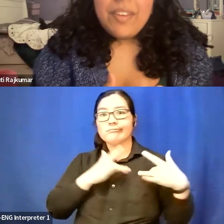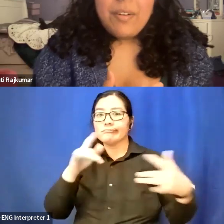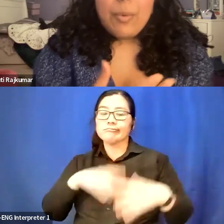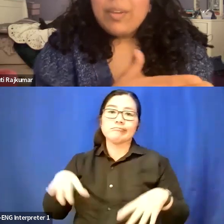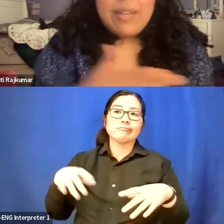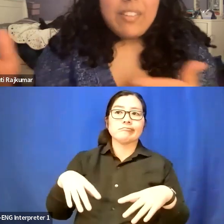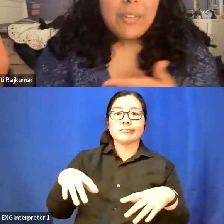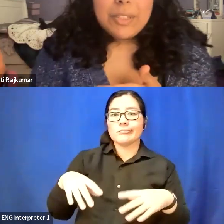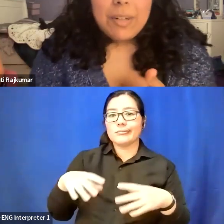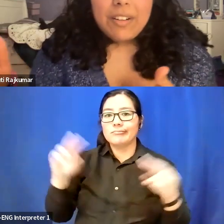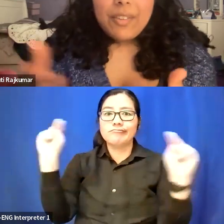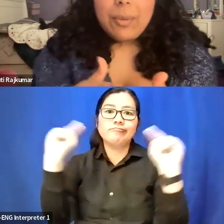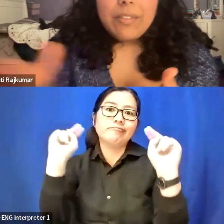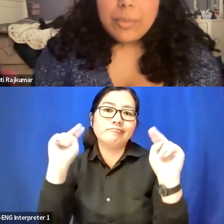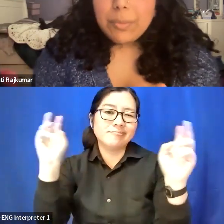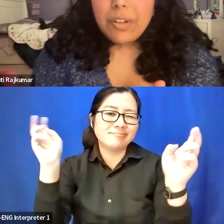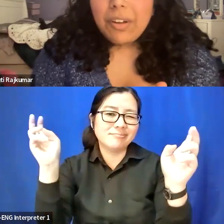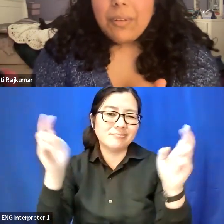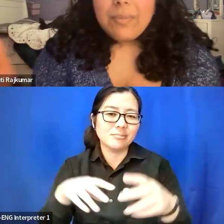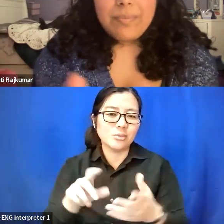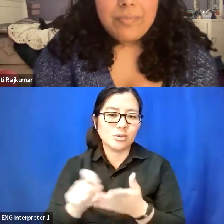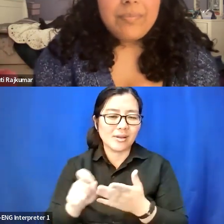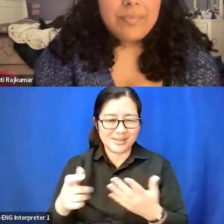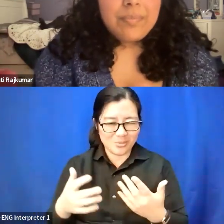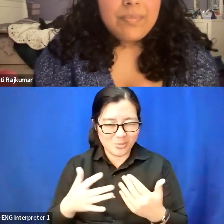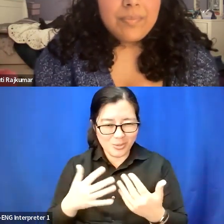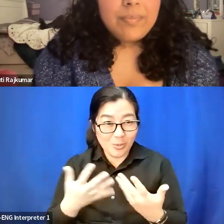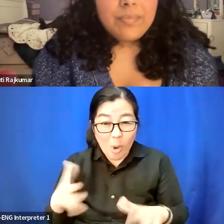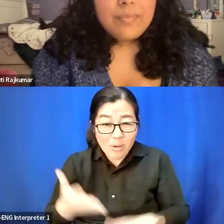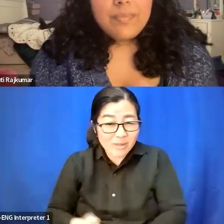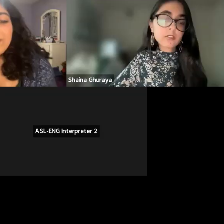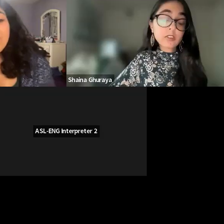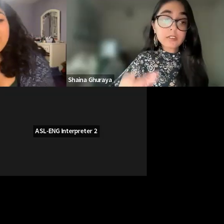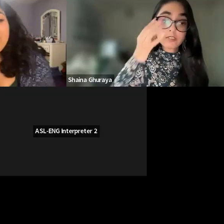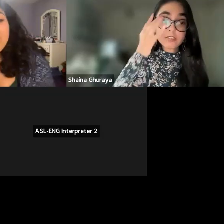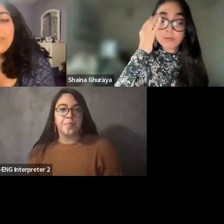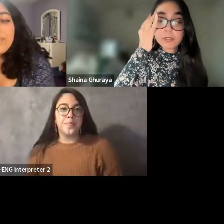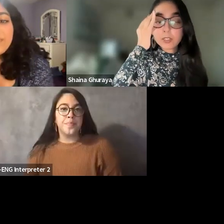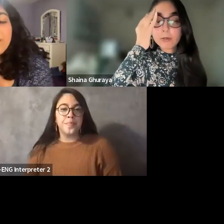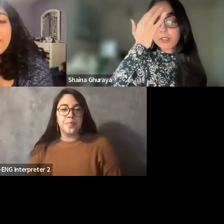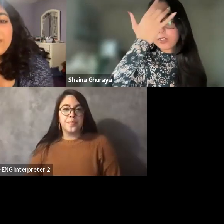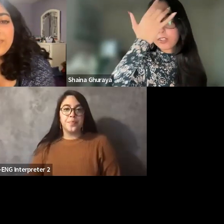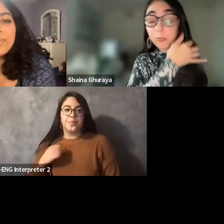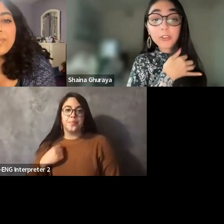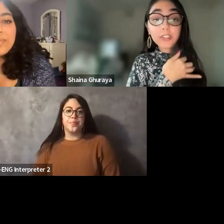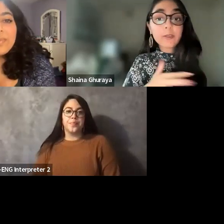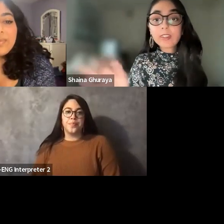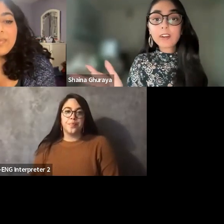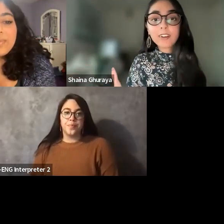when we've made so much progress and we have so much more to go. Yeah, your take on this is really important, and just putting it out there.